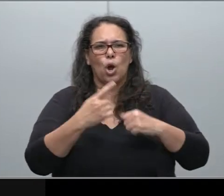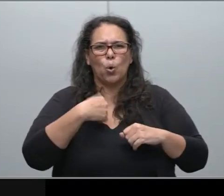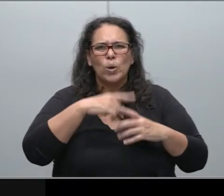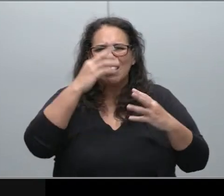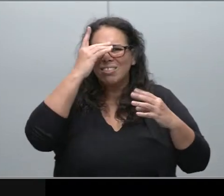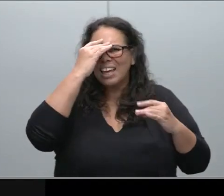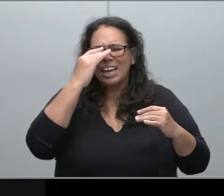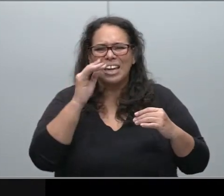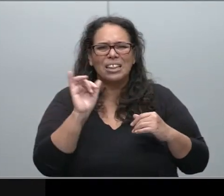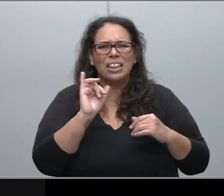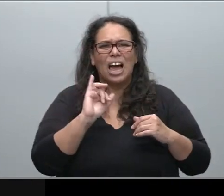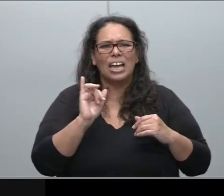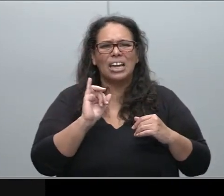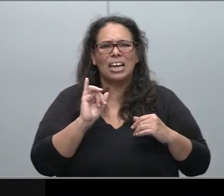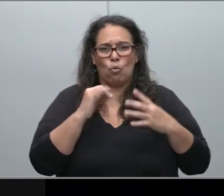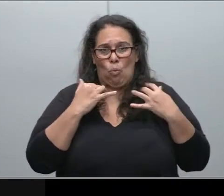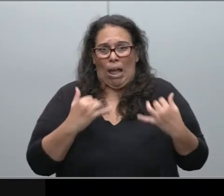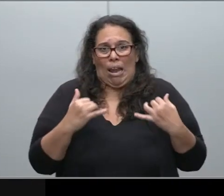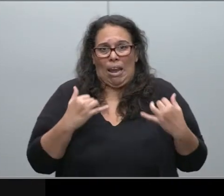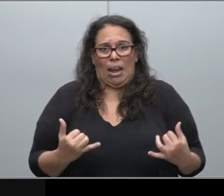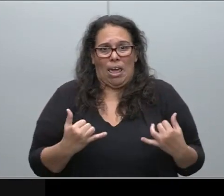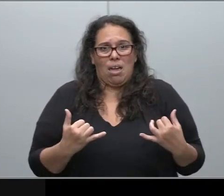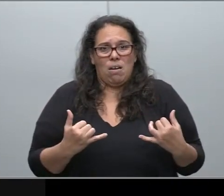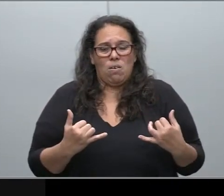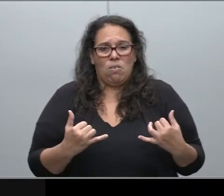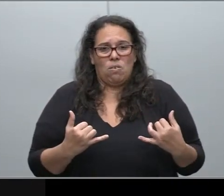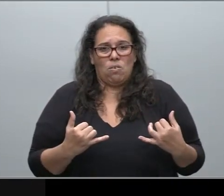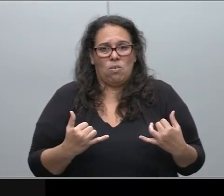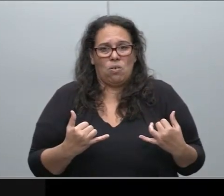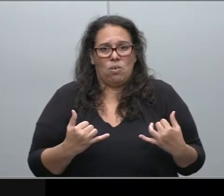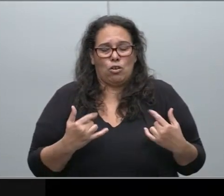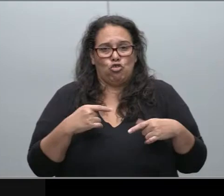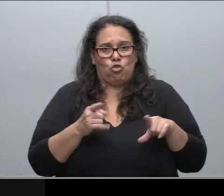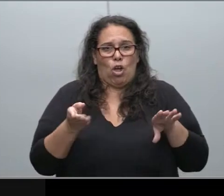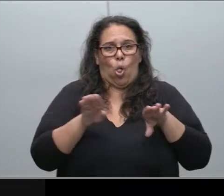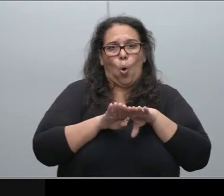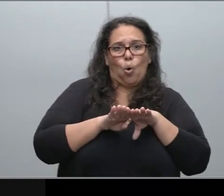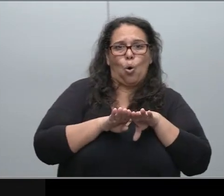You can use the link on the bottom. Good call. I had it in there earlier and I took it out.